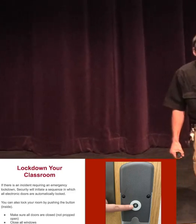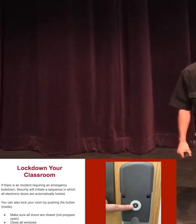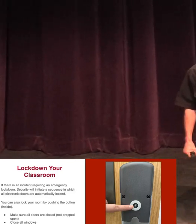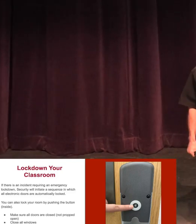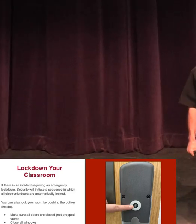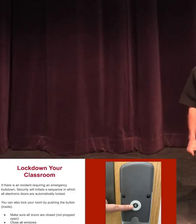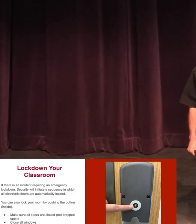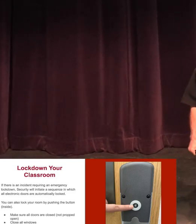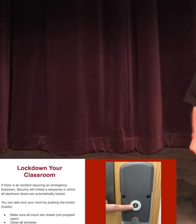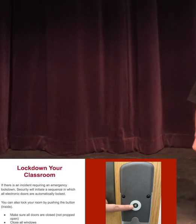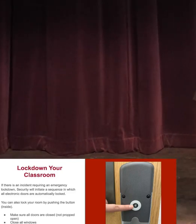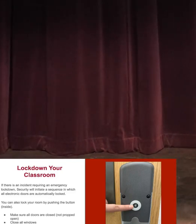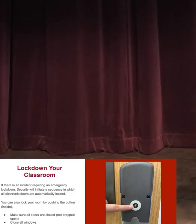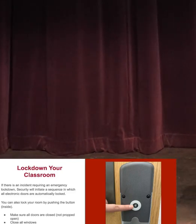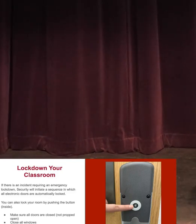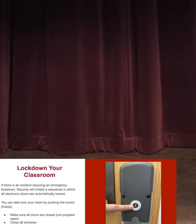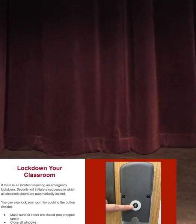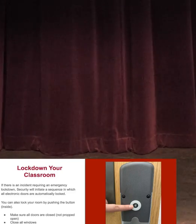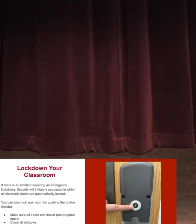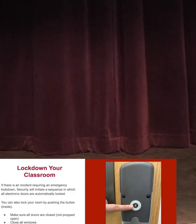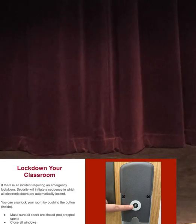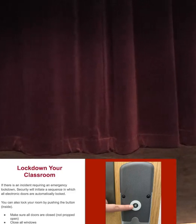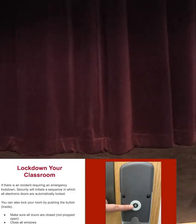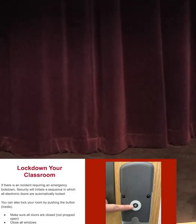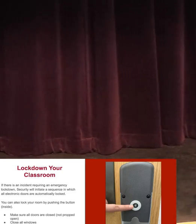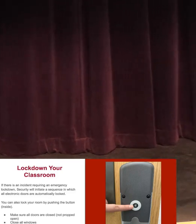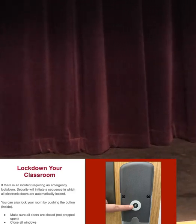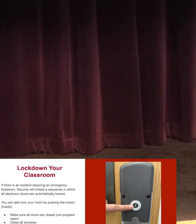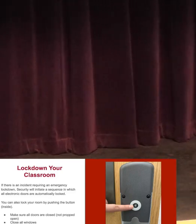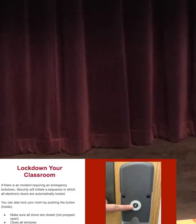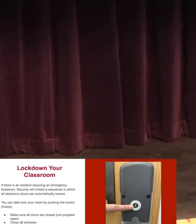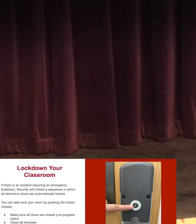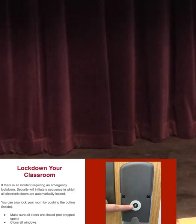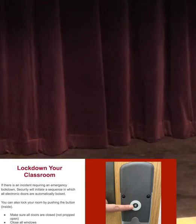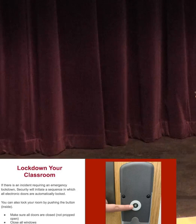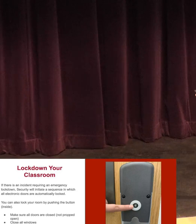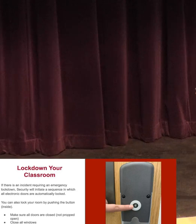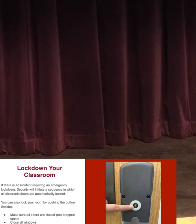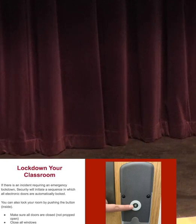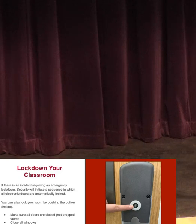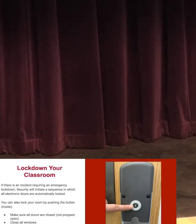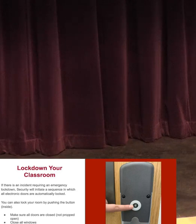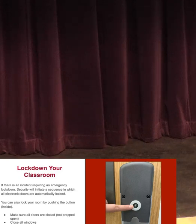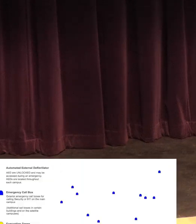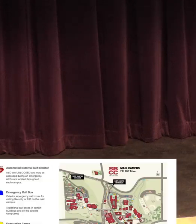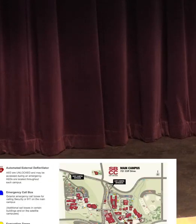are closed. So you can push that button but that door is not completely shut, it is not